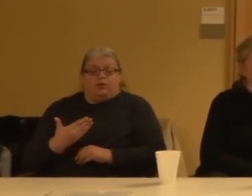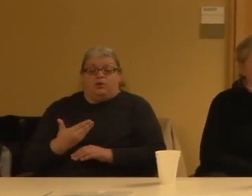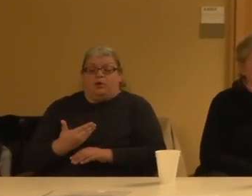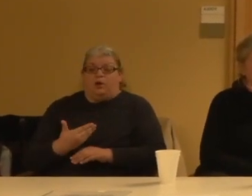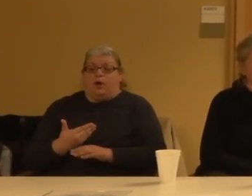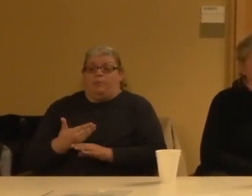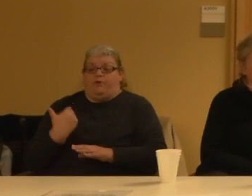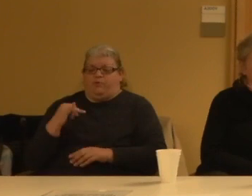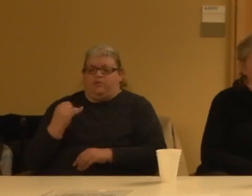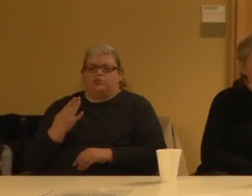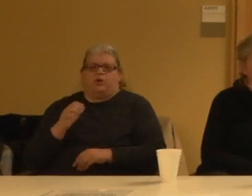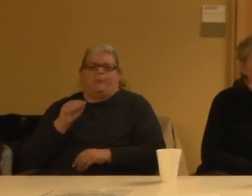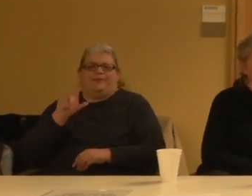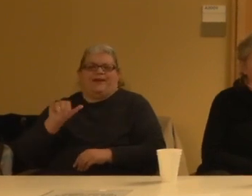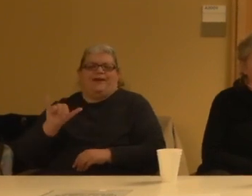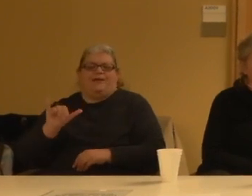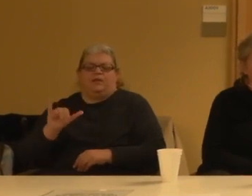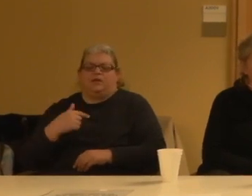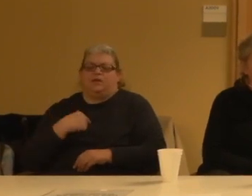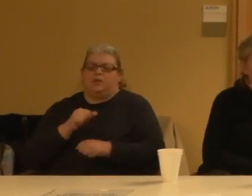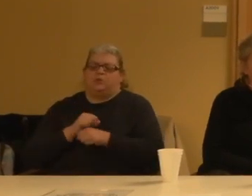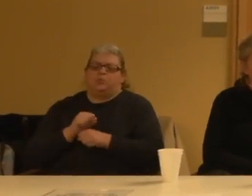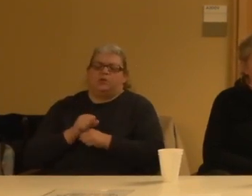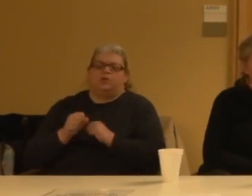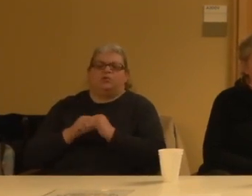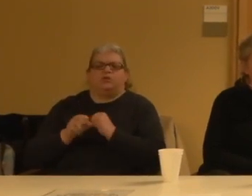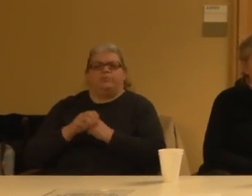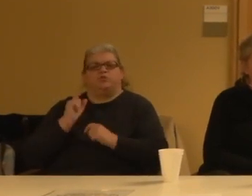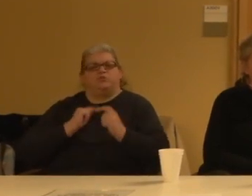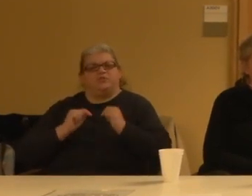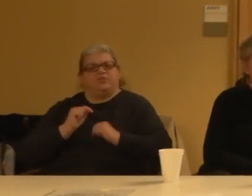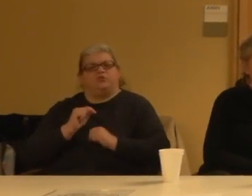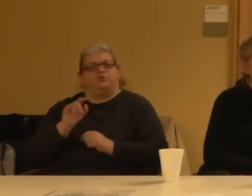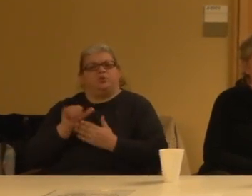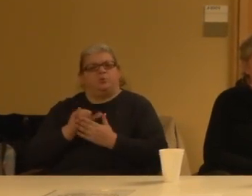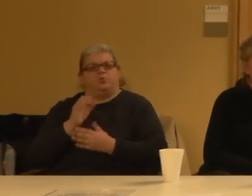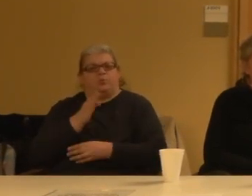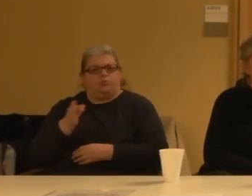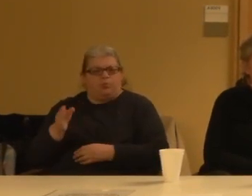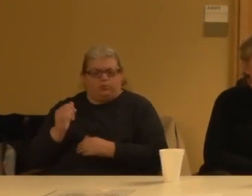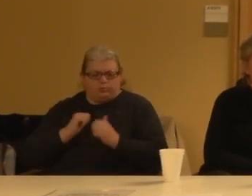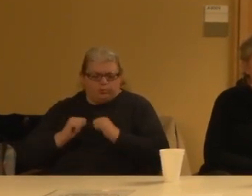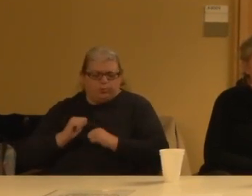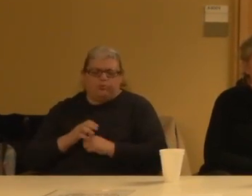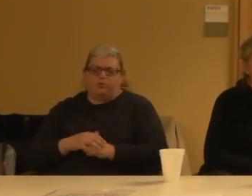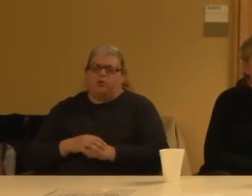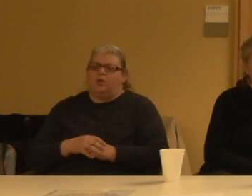I was working on commercial theater in New York, working on Broadway shows. And I can honestly say that whenever I've worked in regional